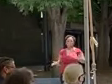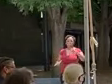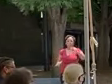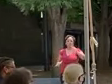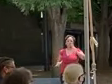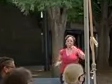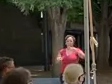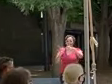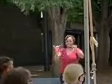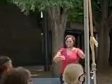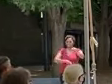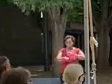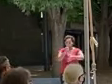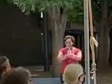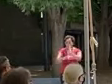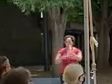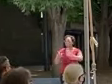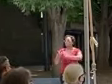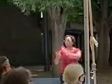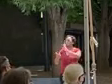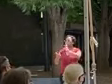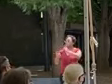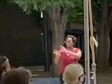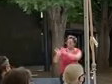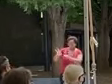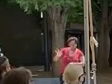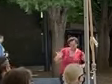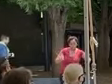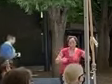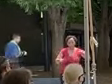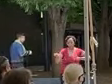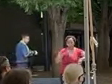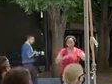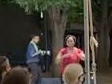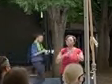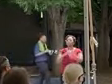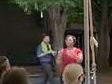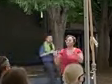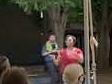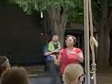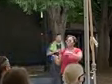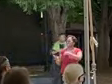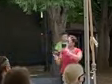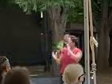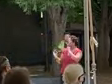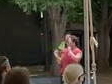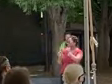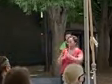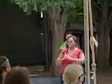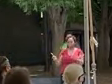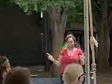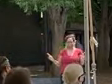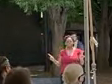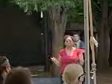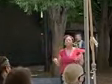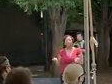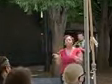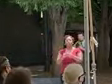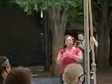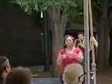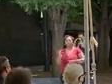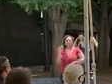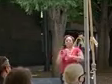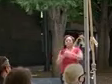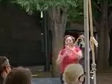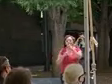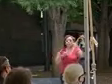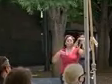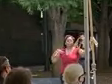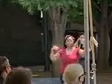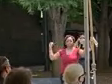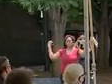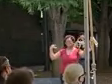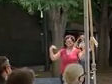and restoration of the water features that are so integral to the experience of this Memorial, we also initiated a lighting and relamping project.